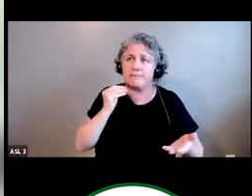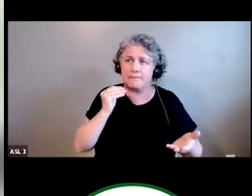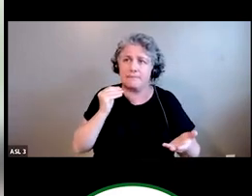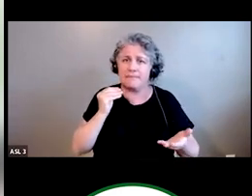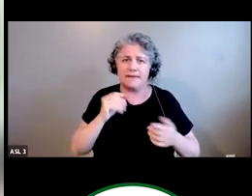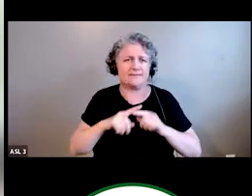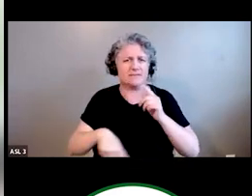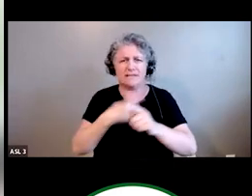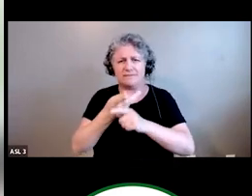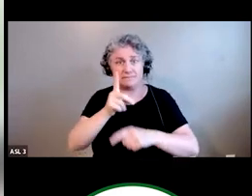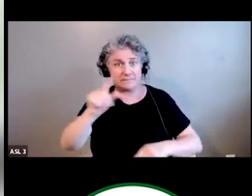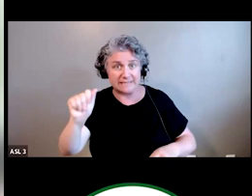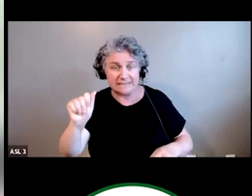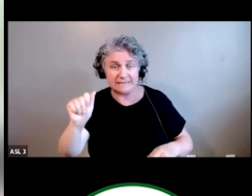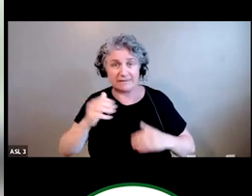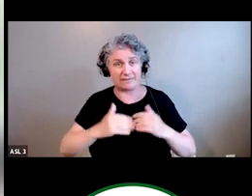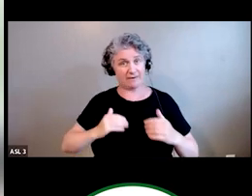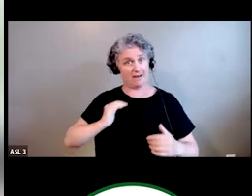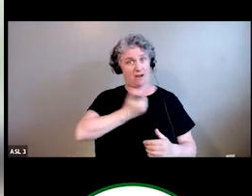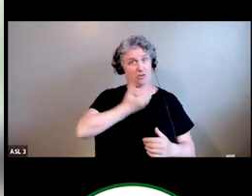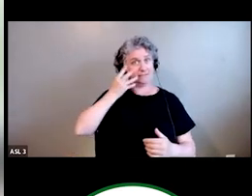what we can do to be part of a change in the built environment.